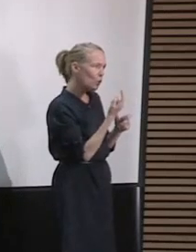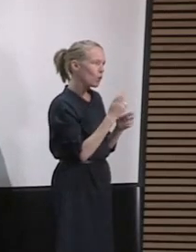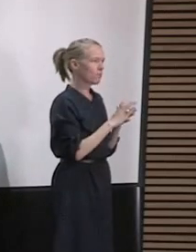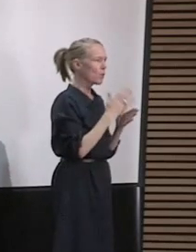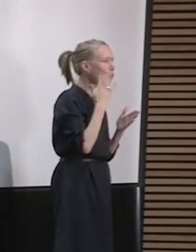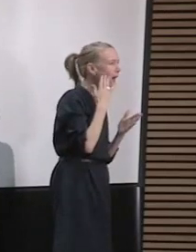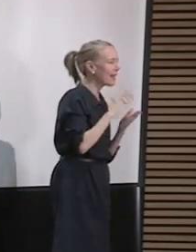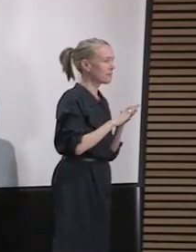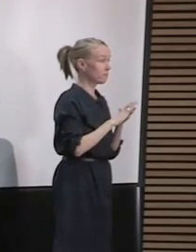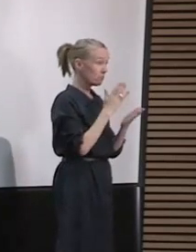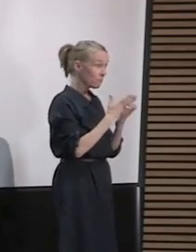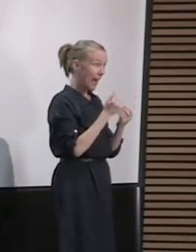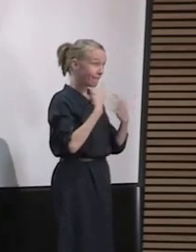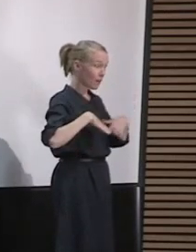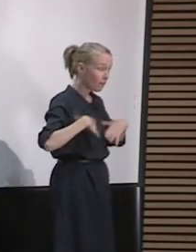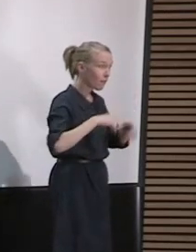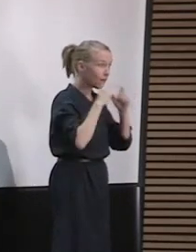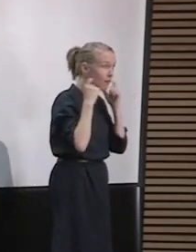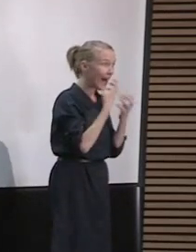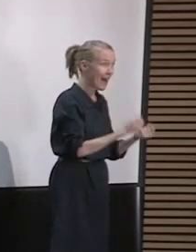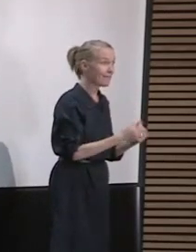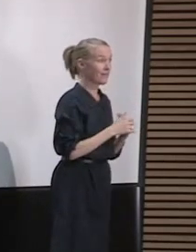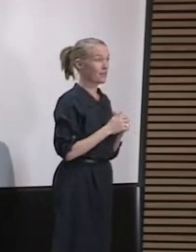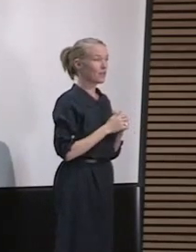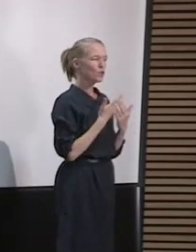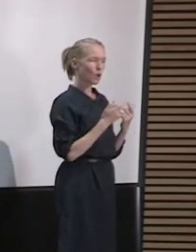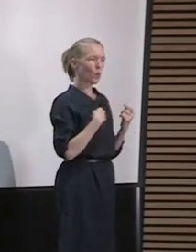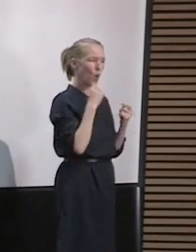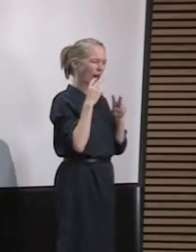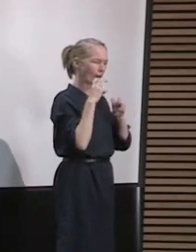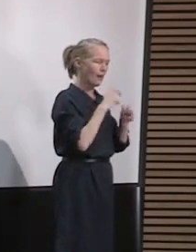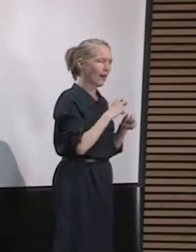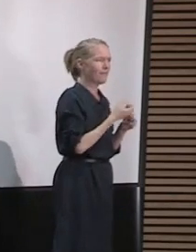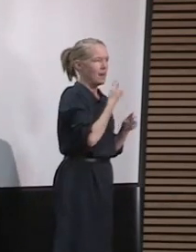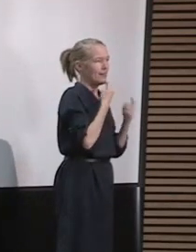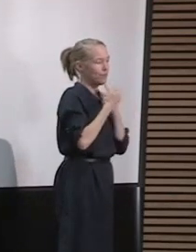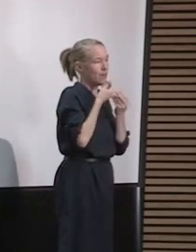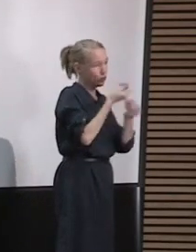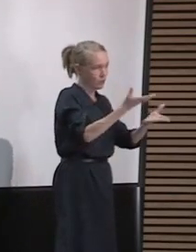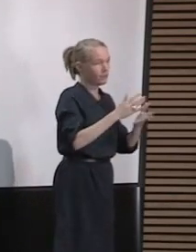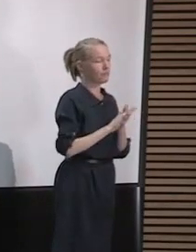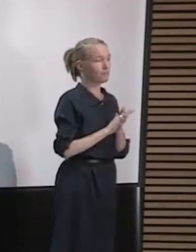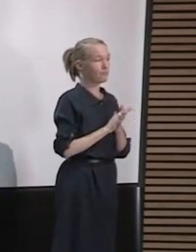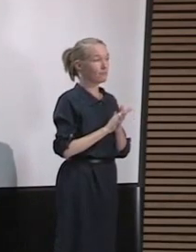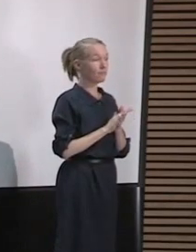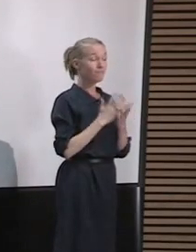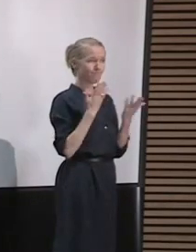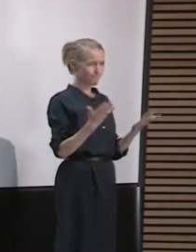use CCTV footage. So if you wouldn't mind providing information so we can cross-check whether or not that has happened. Obviously